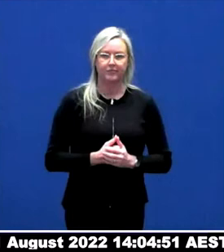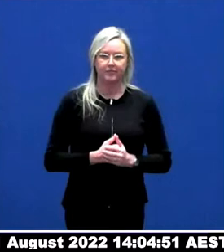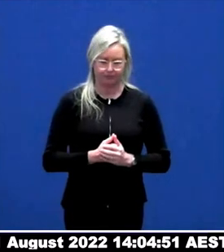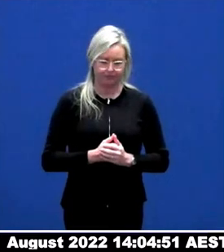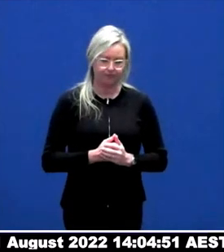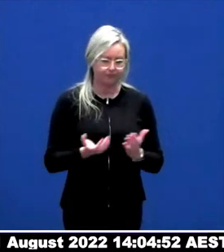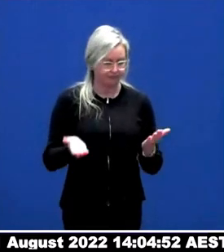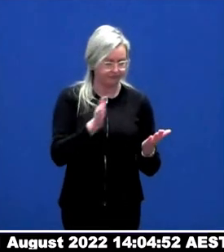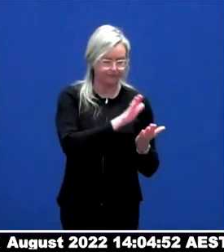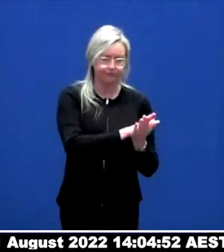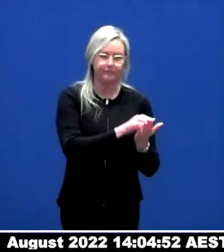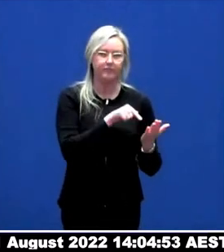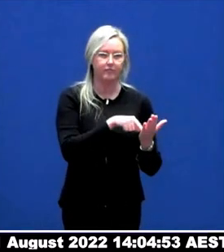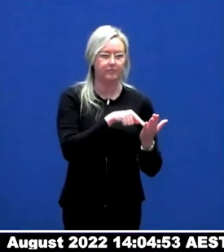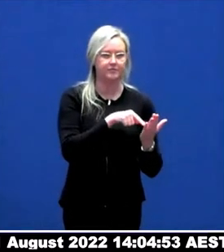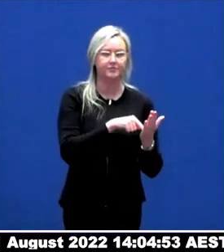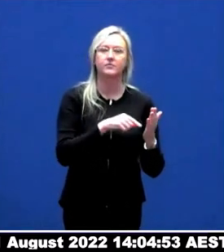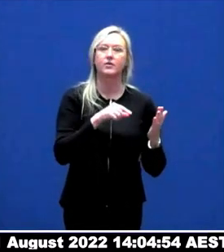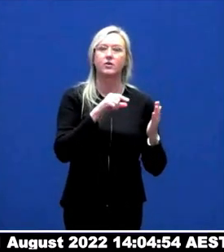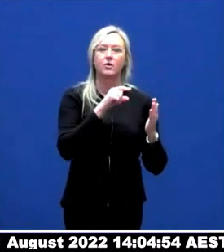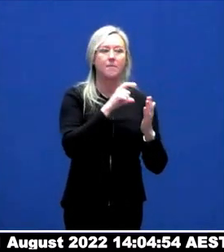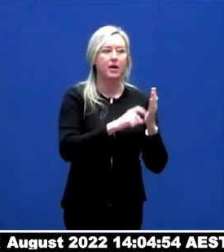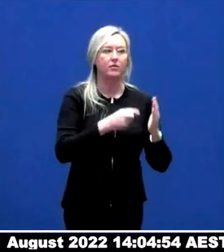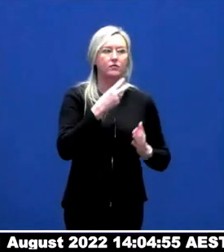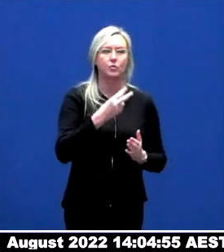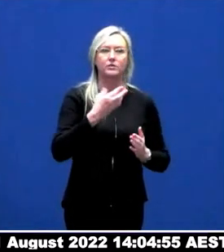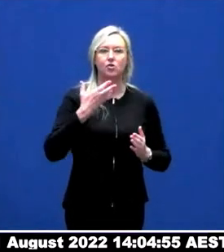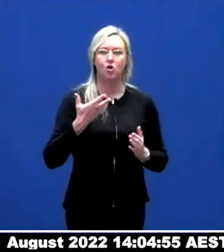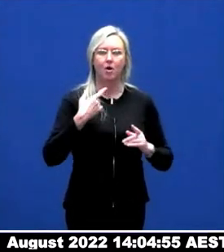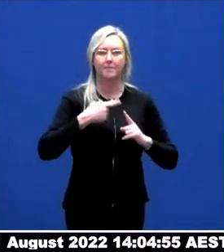So I'm going to be looking here at paragraphs 29 and 30, and the concepts of,